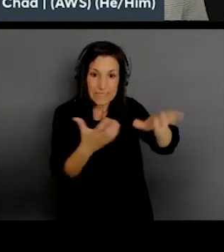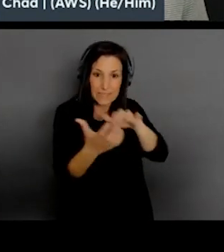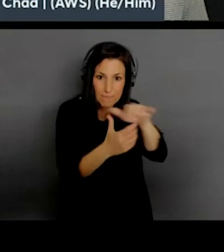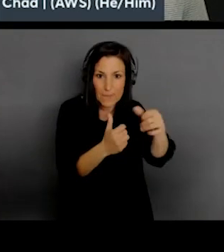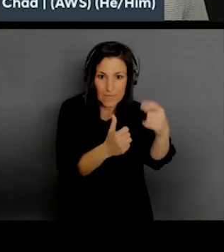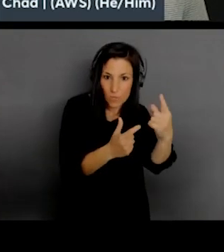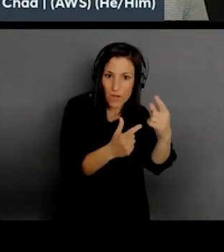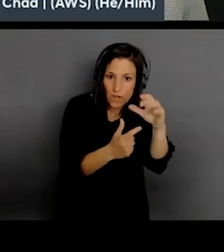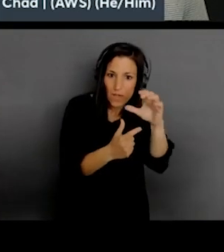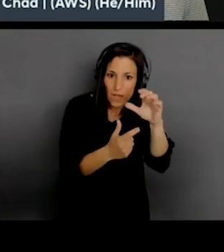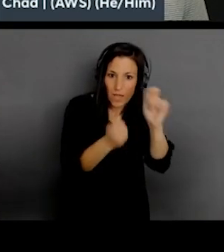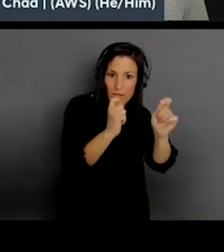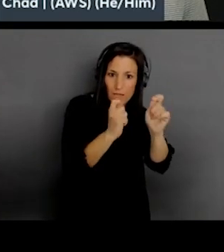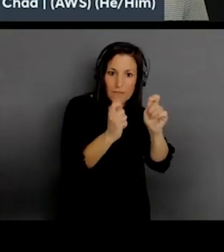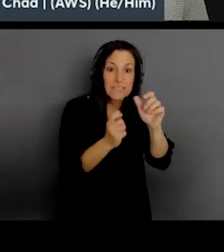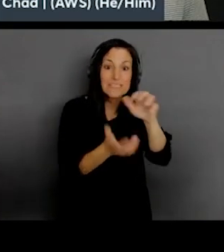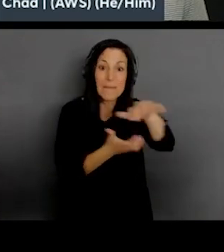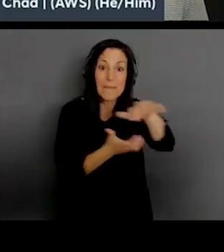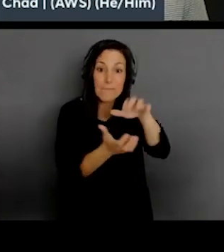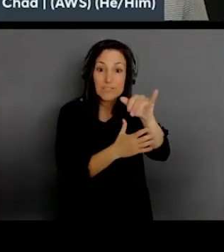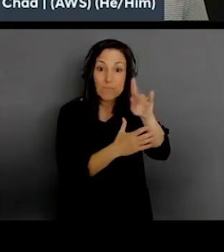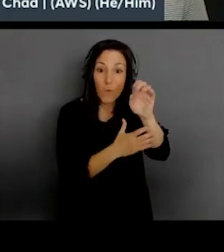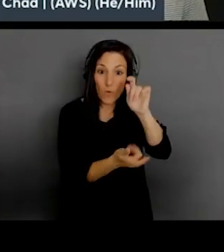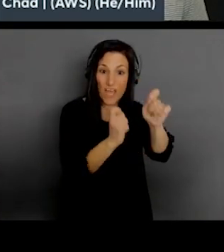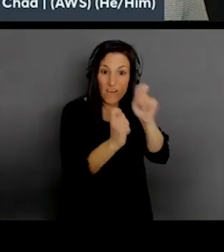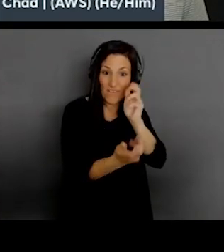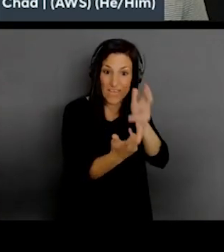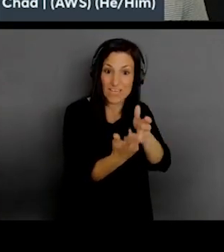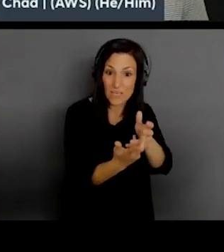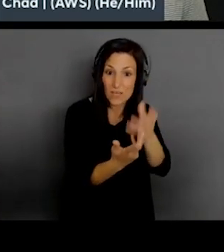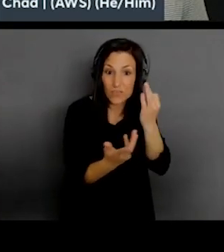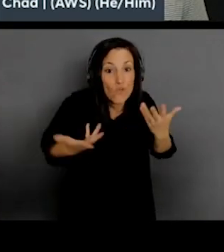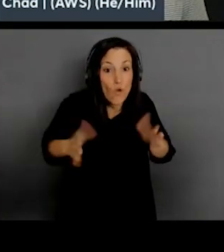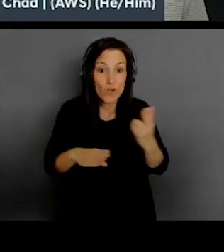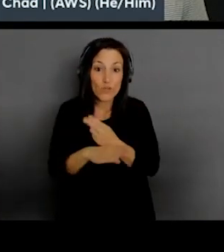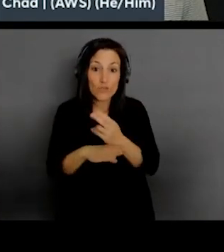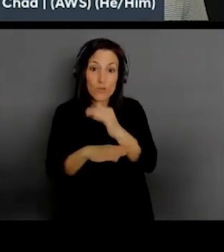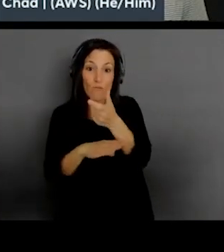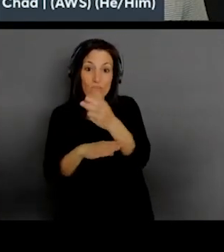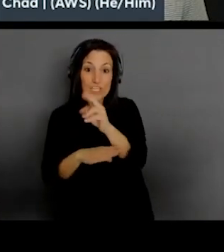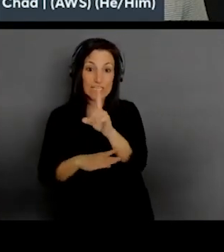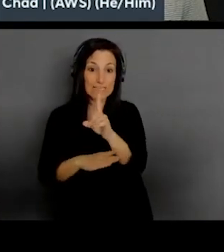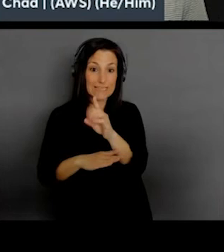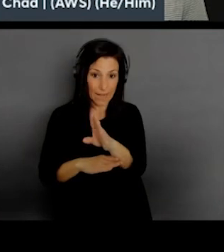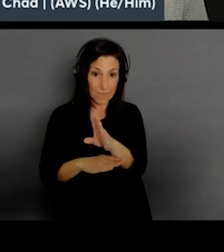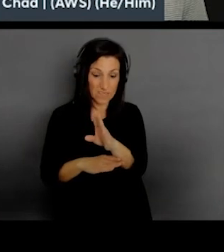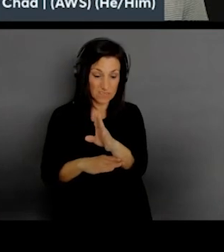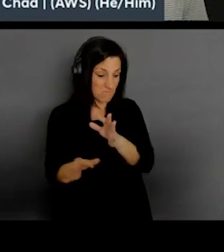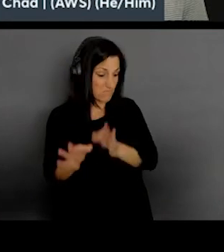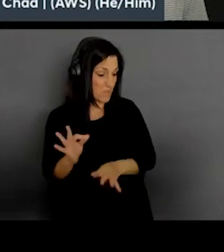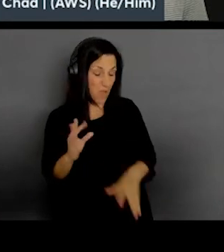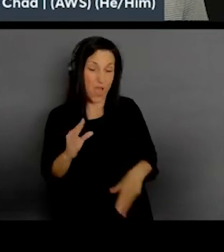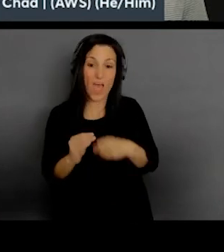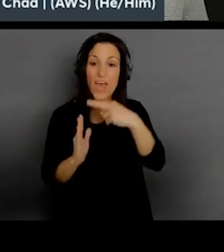This is what we call as a mixed mode configuration. So if you're already using a provision database, simplest way, add a reader, test it out. And then failover.